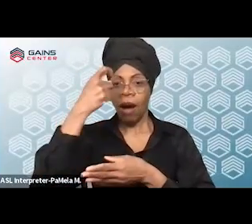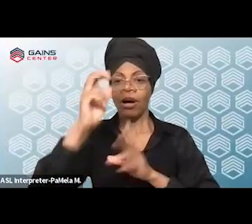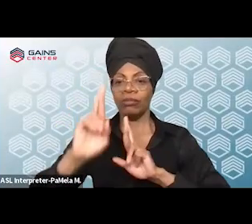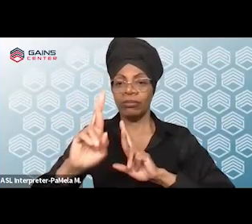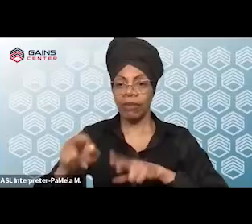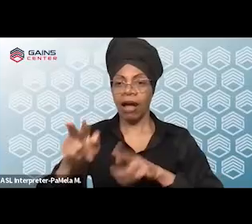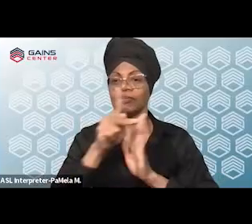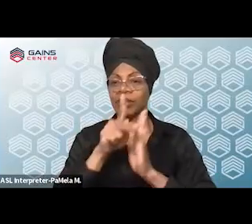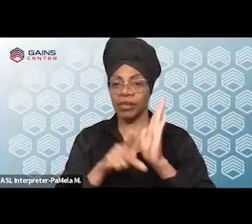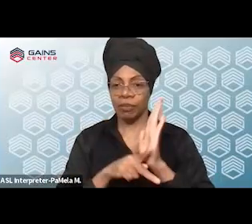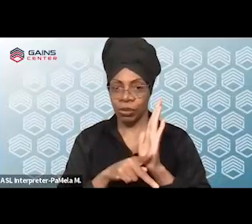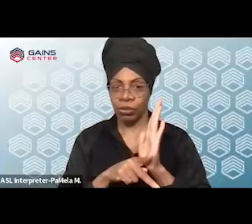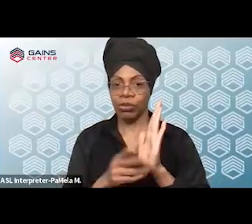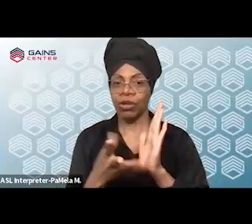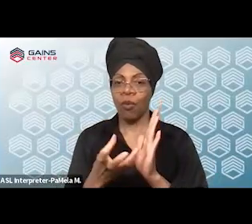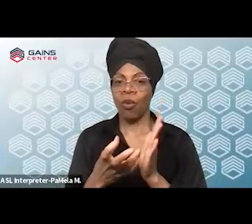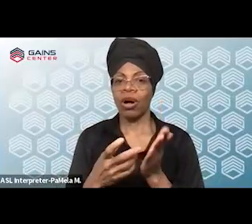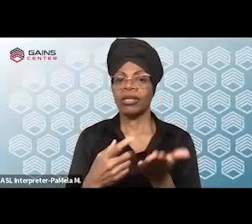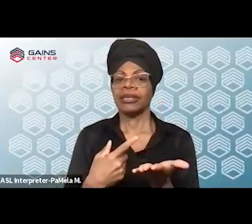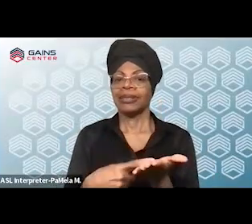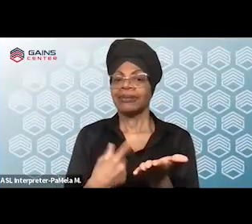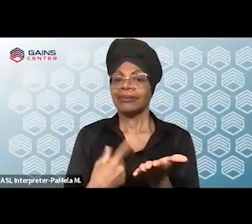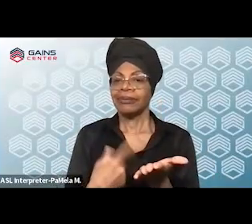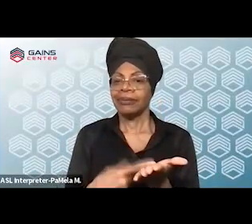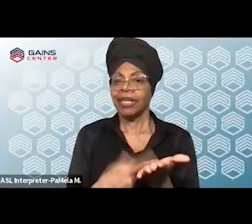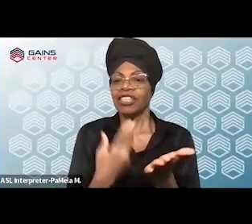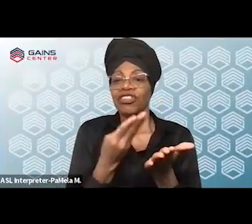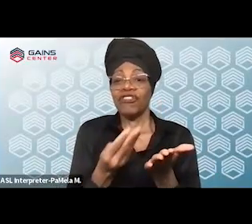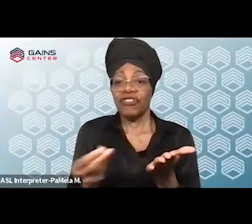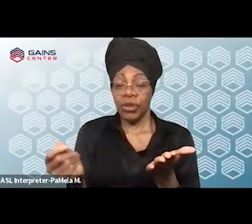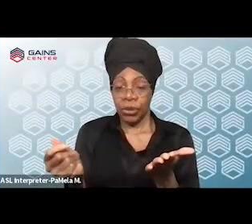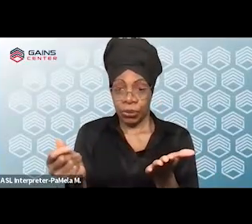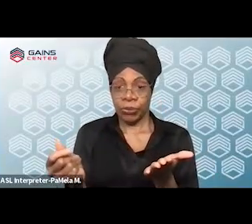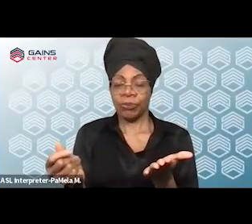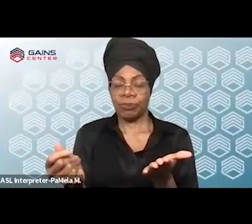And so I wanna call out a couple of those and talk through them with you.